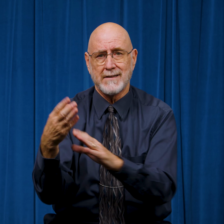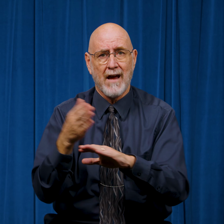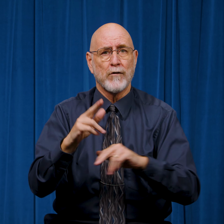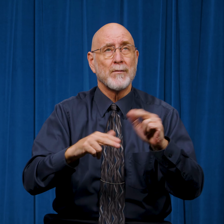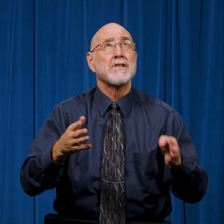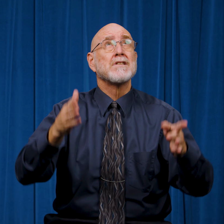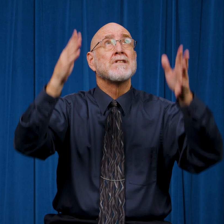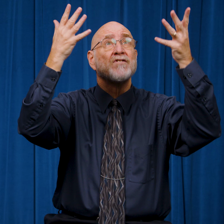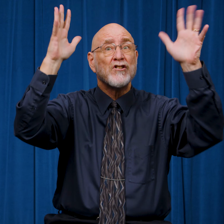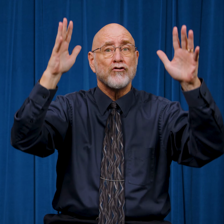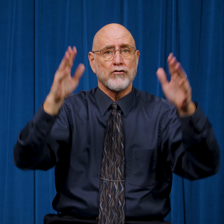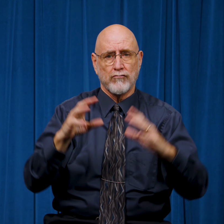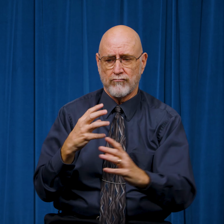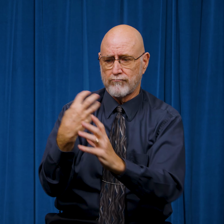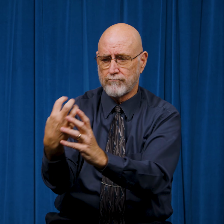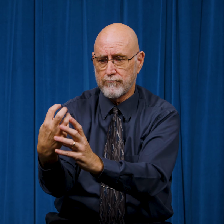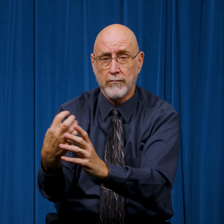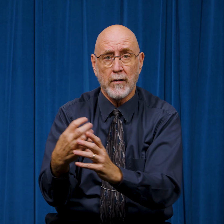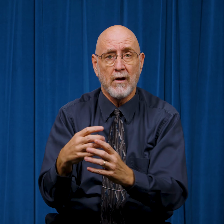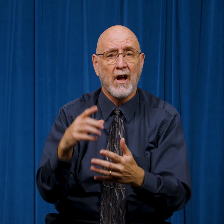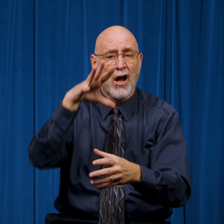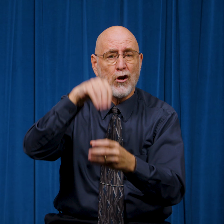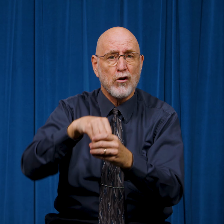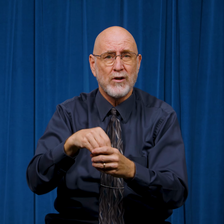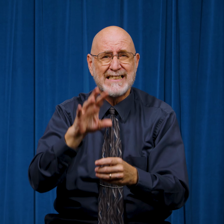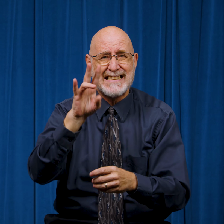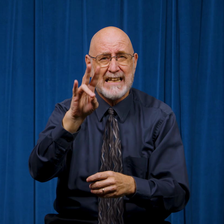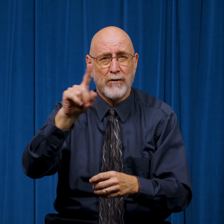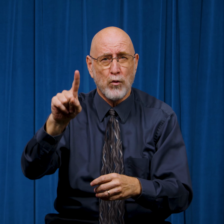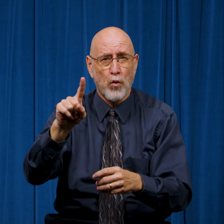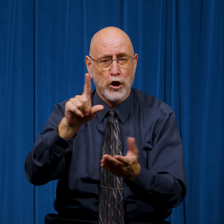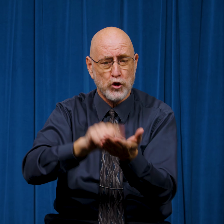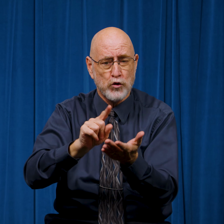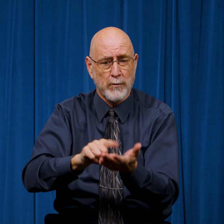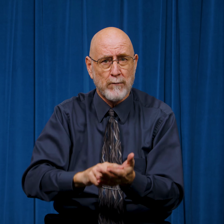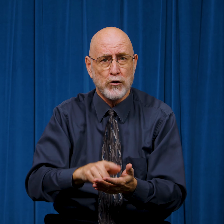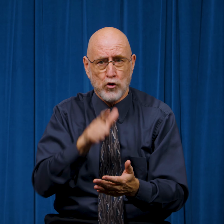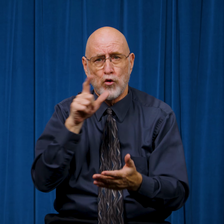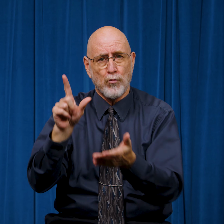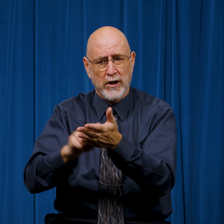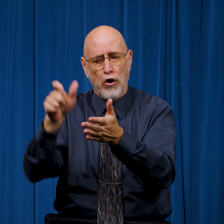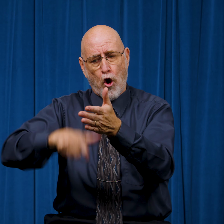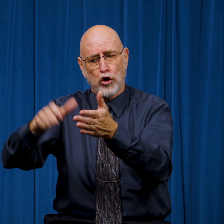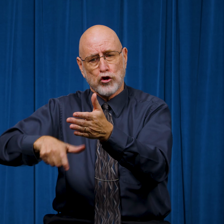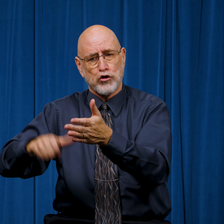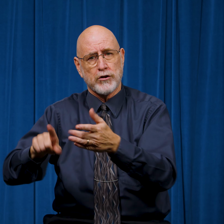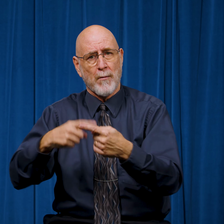These artifacts include 71 newspapers that ran articles commemorating Washington